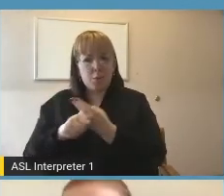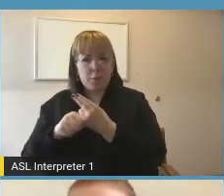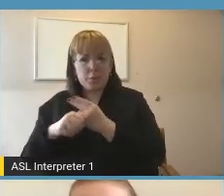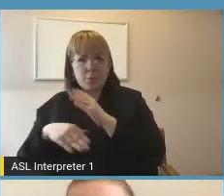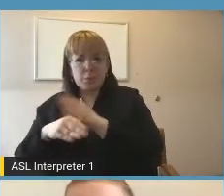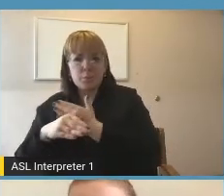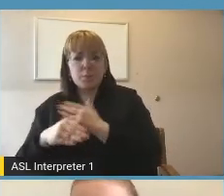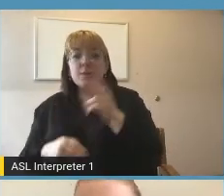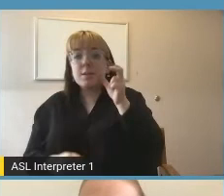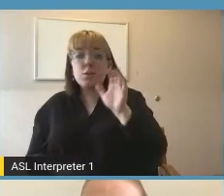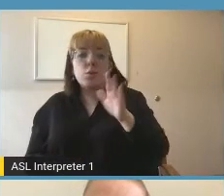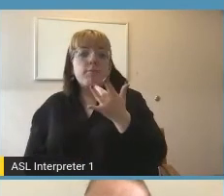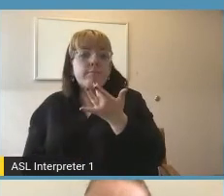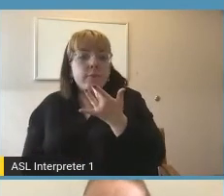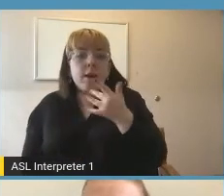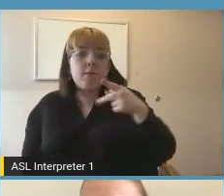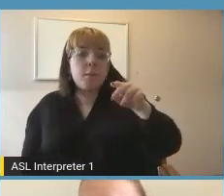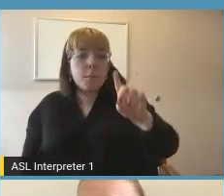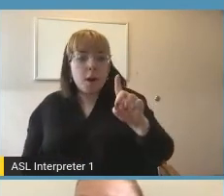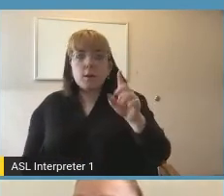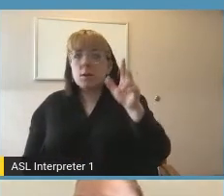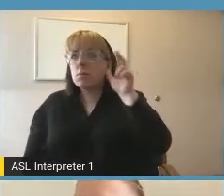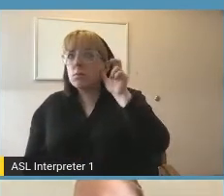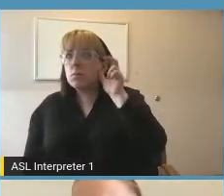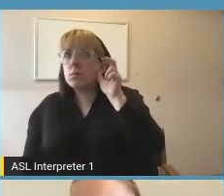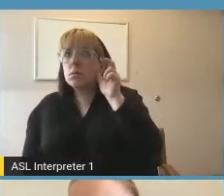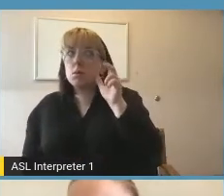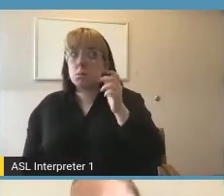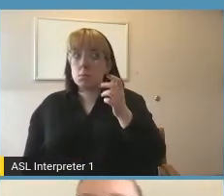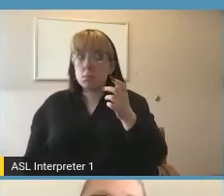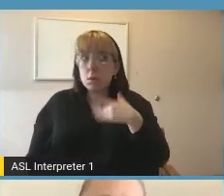podcast with the style you want to do, see if you like the way they use music or you